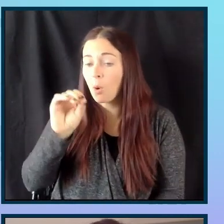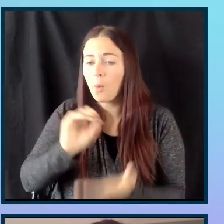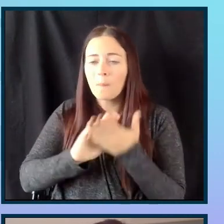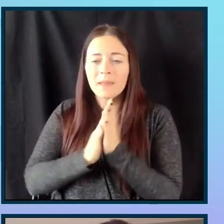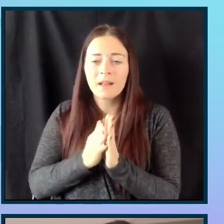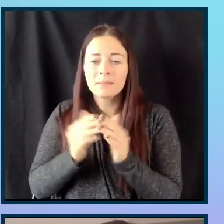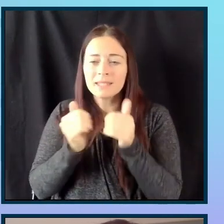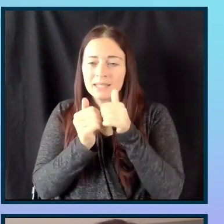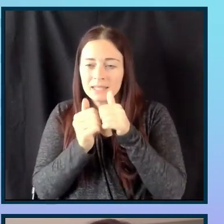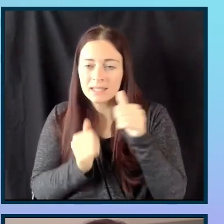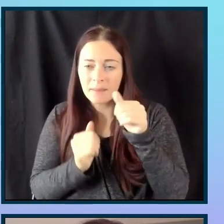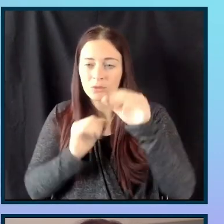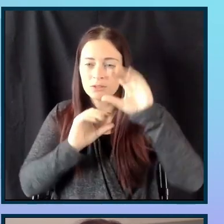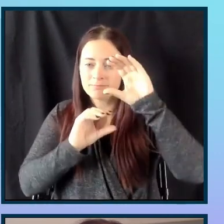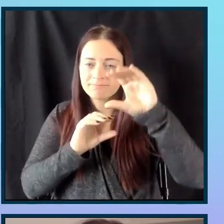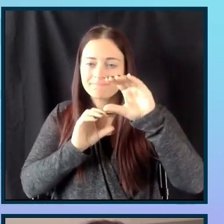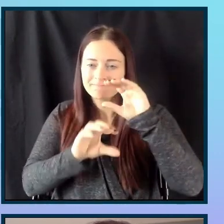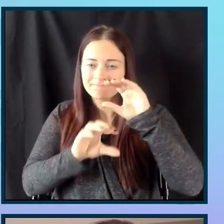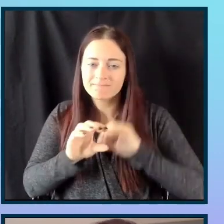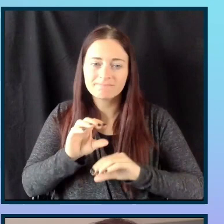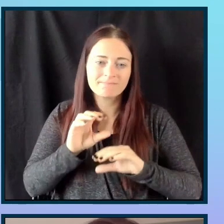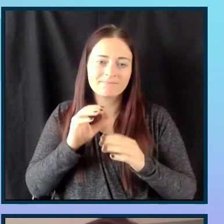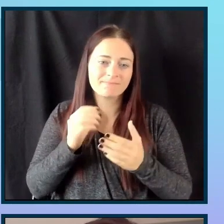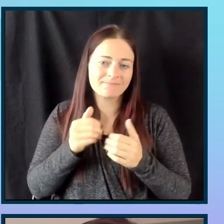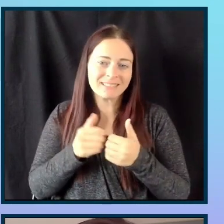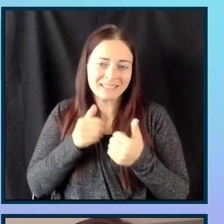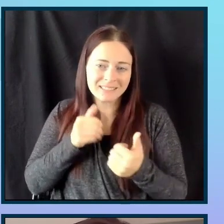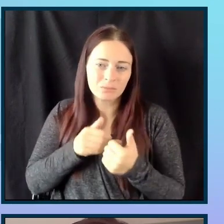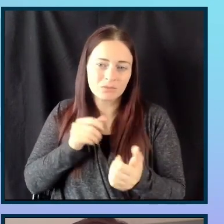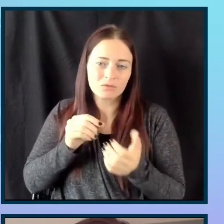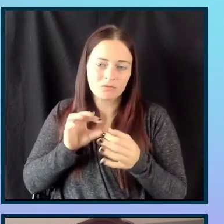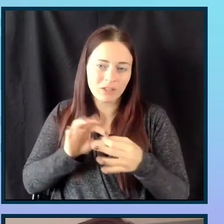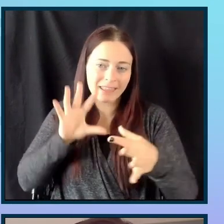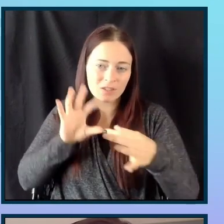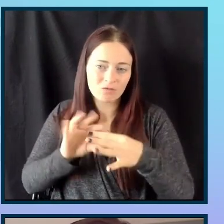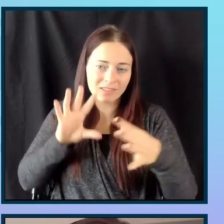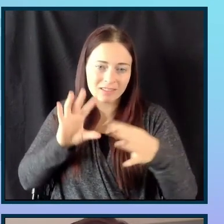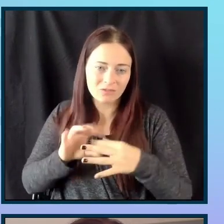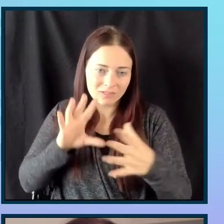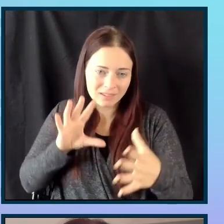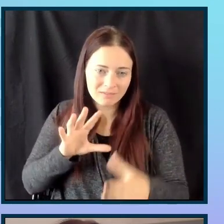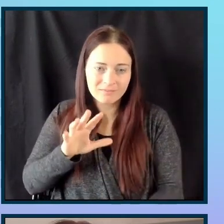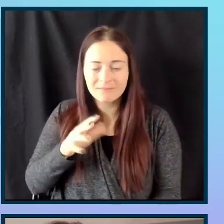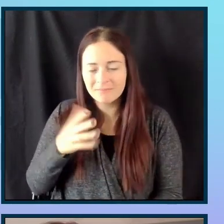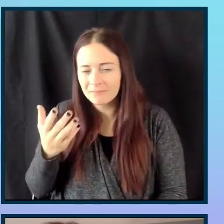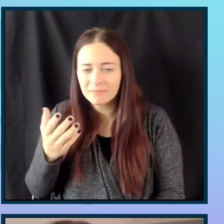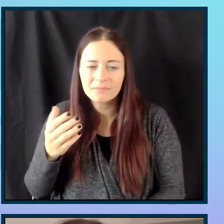in a similar way that CSS is published in modules. If you're familiar with that.